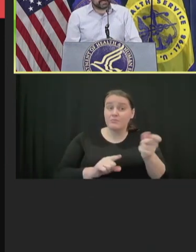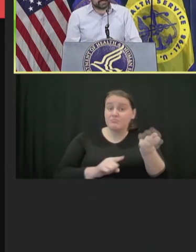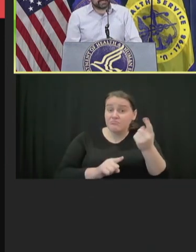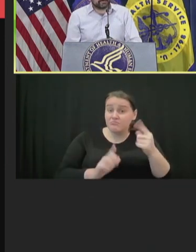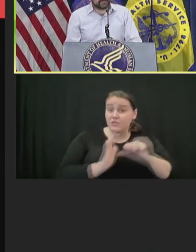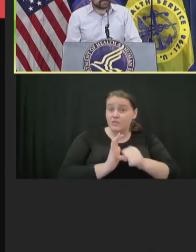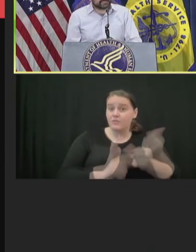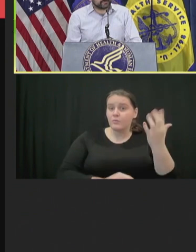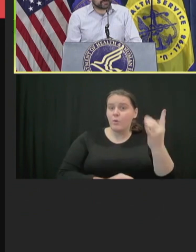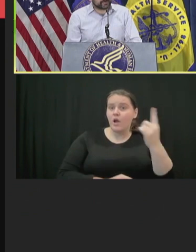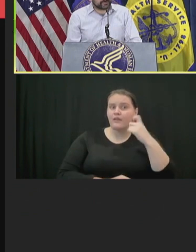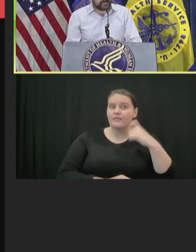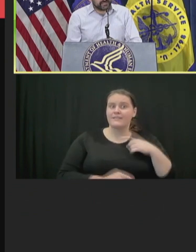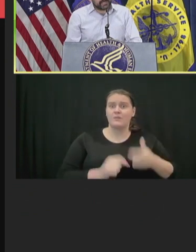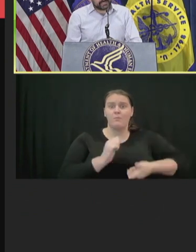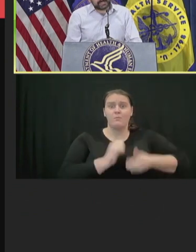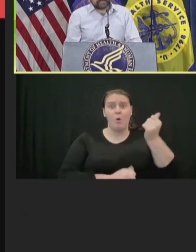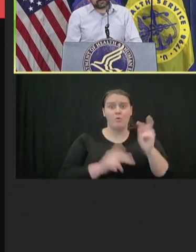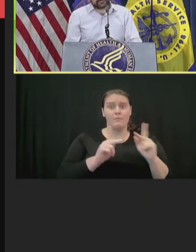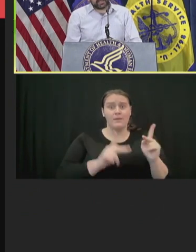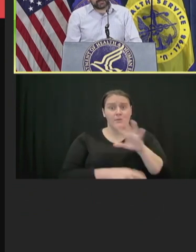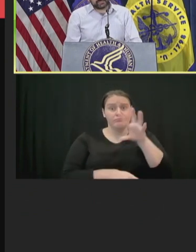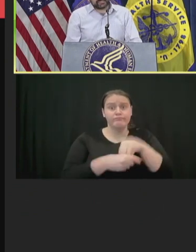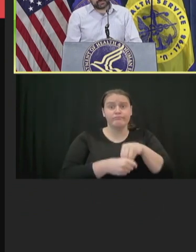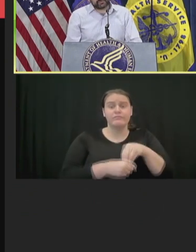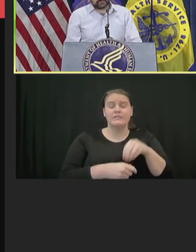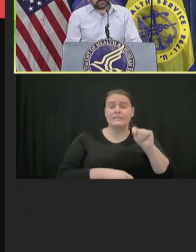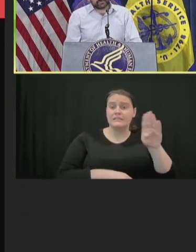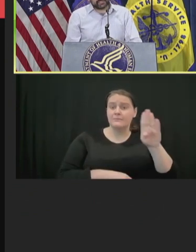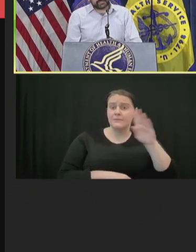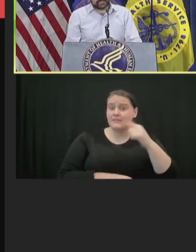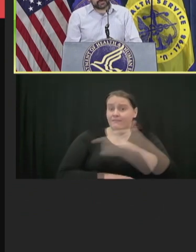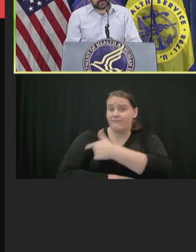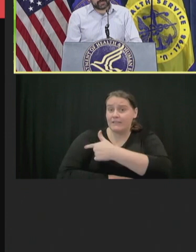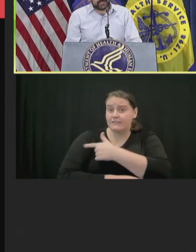TB vaccine research at any single time since the middle of the 20th century,